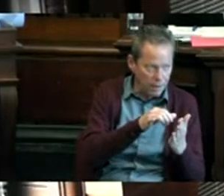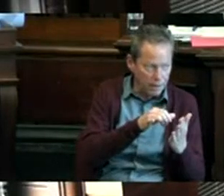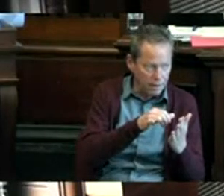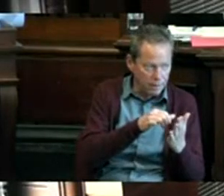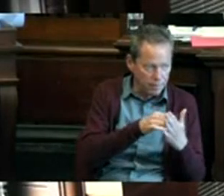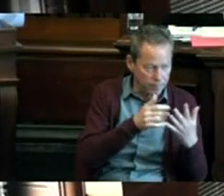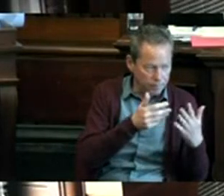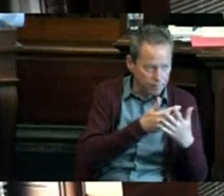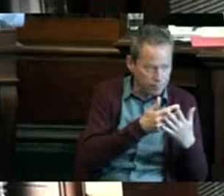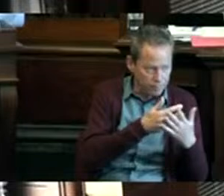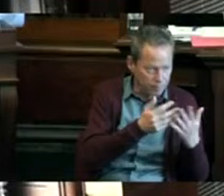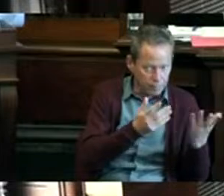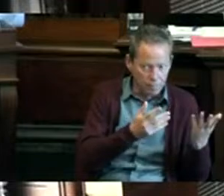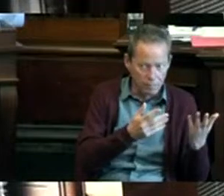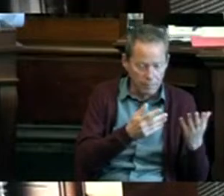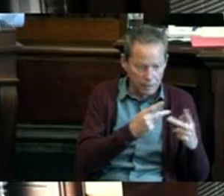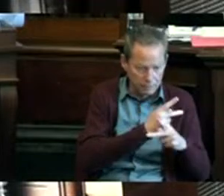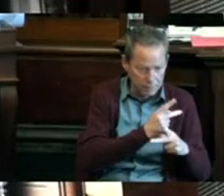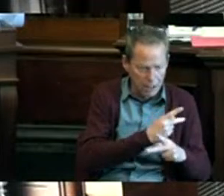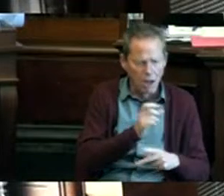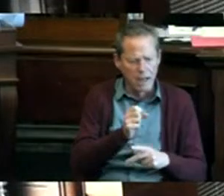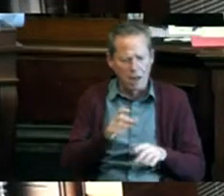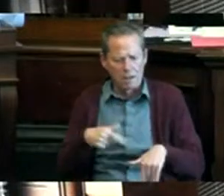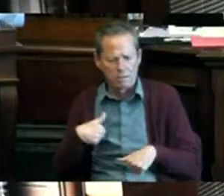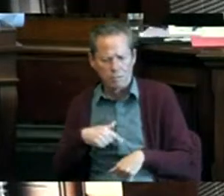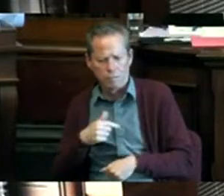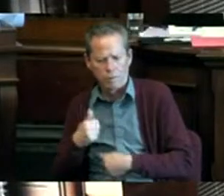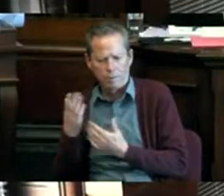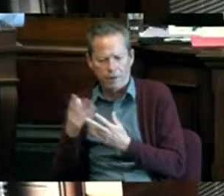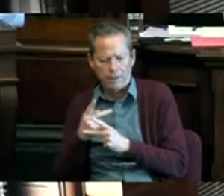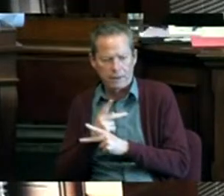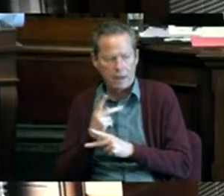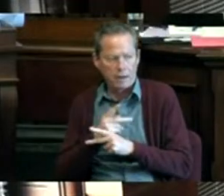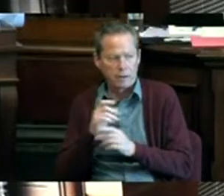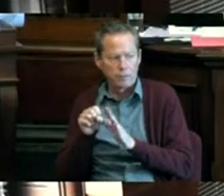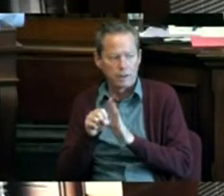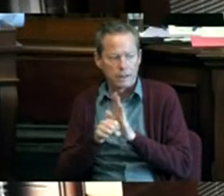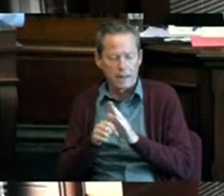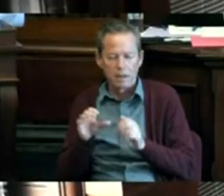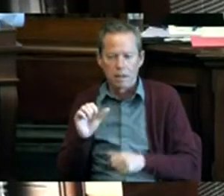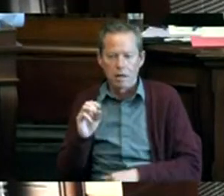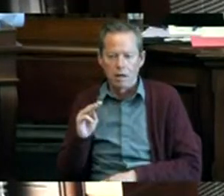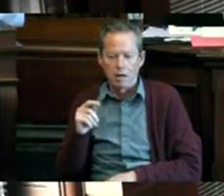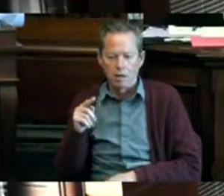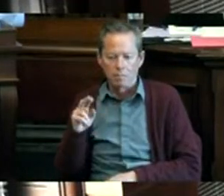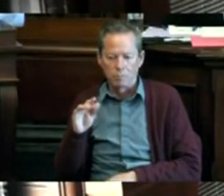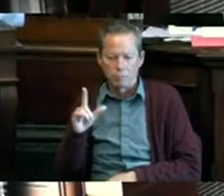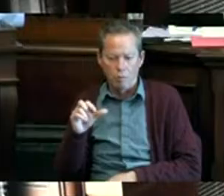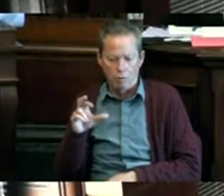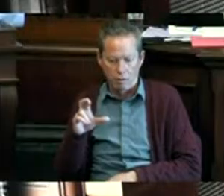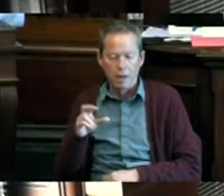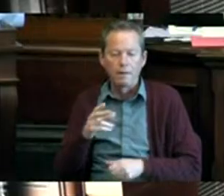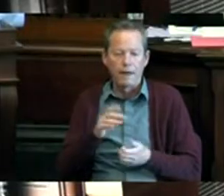coming to council, this is all this all goes through and is vetted by the state. Yes,